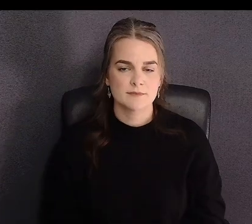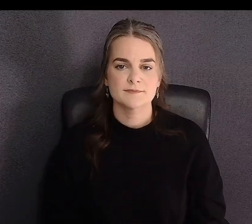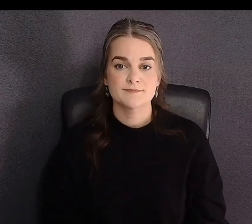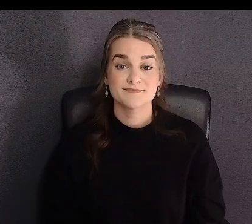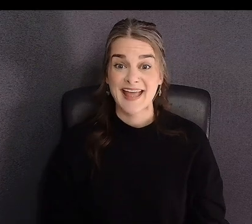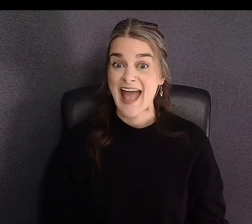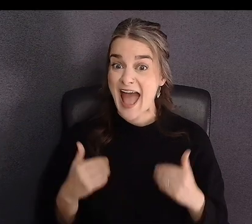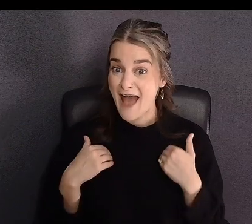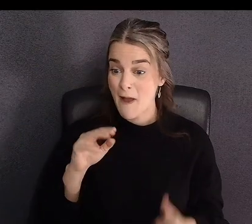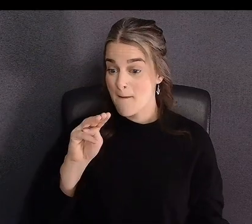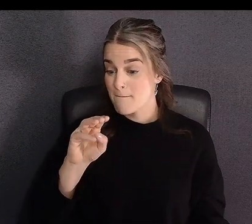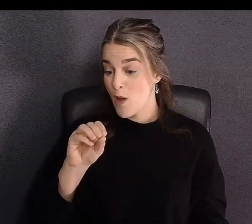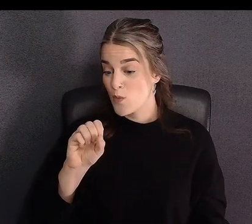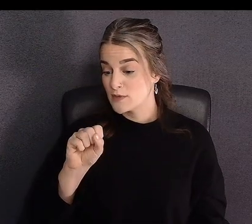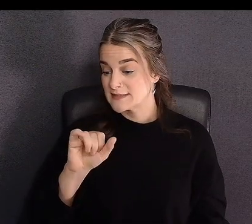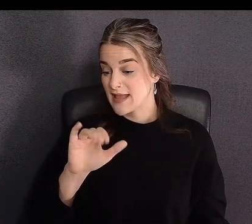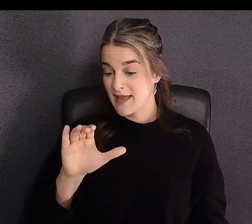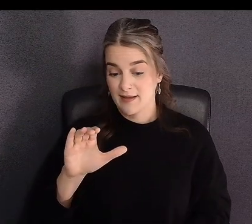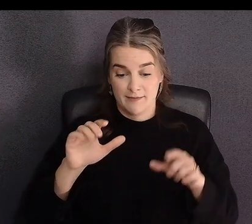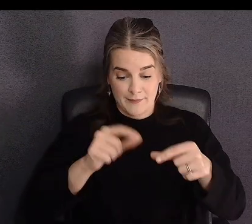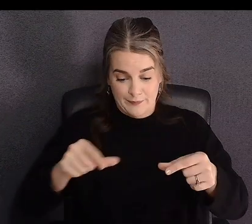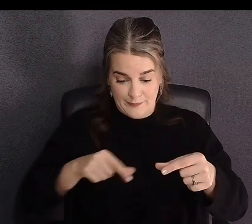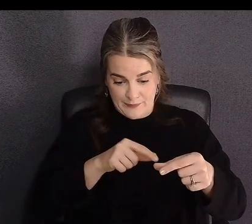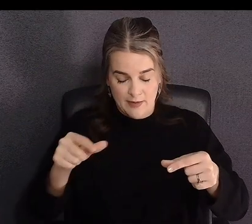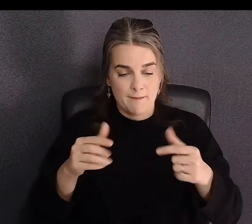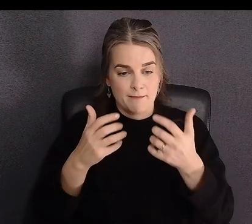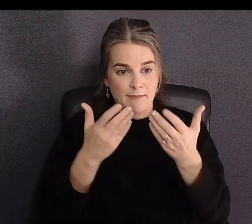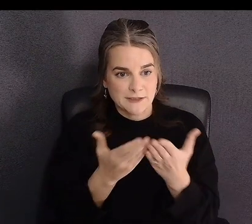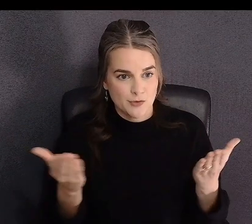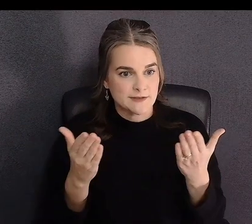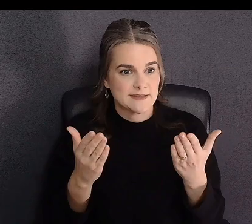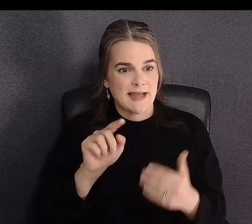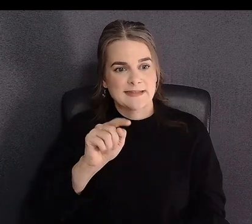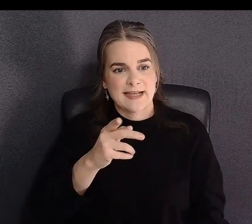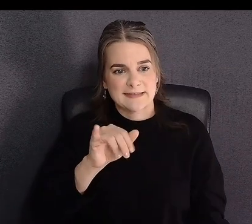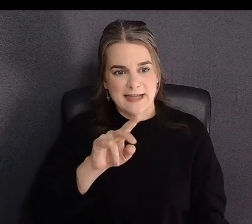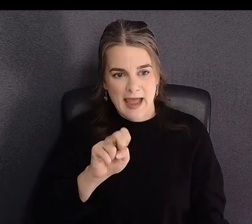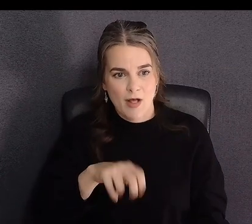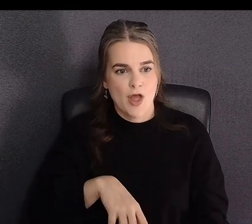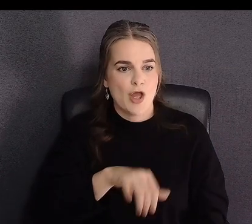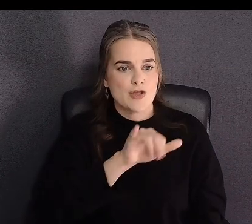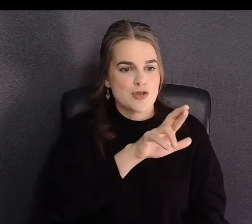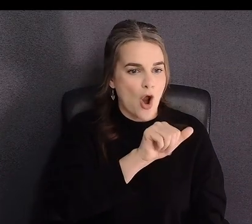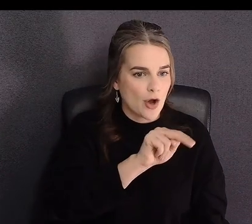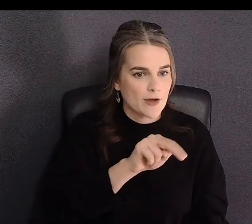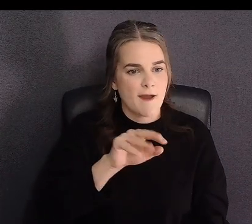We have mosaic materials, other textiles, yarn, felt, macramé.